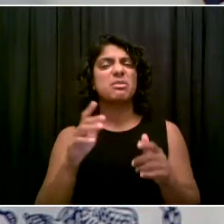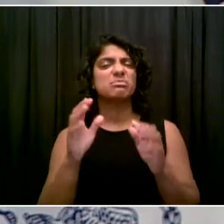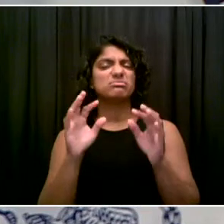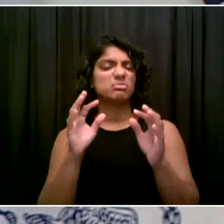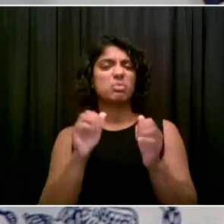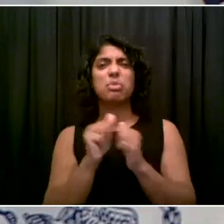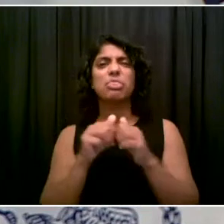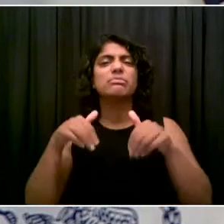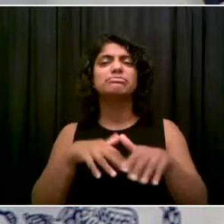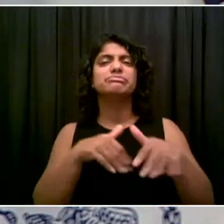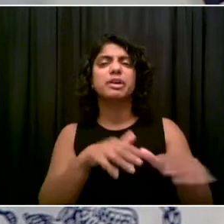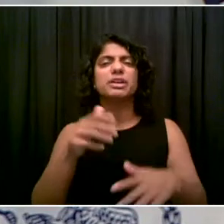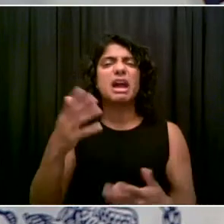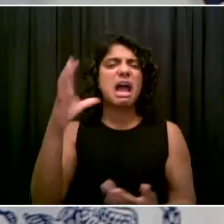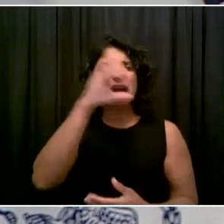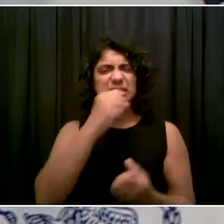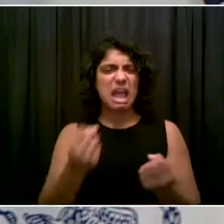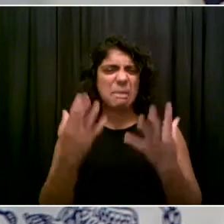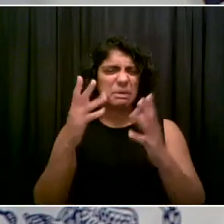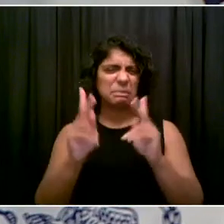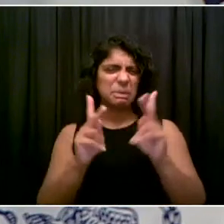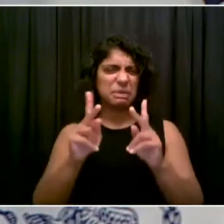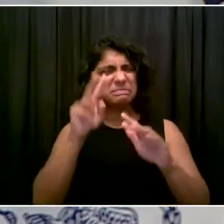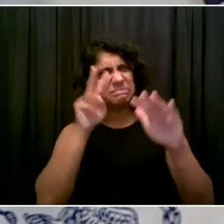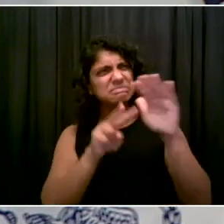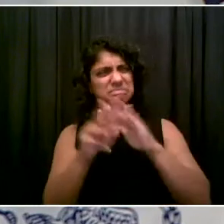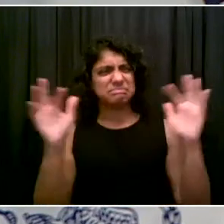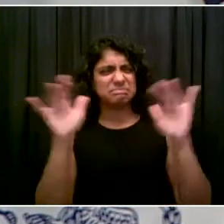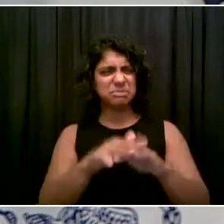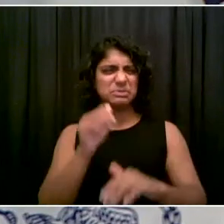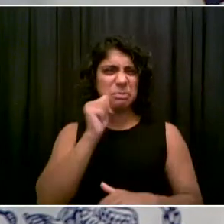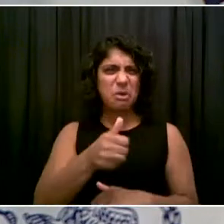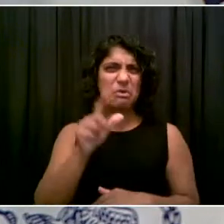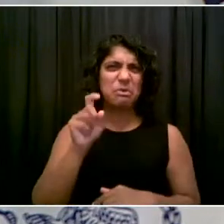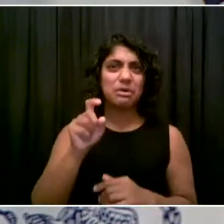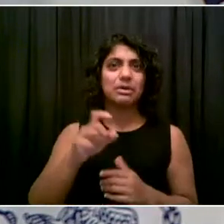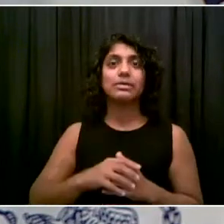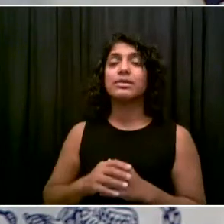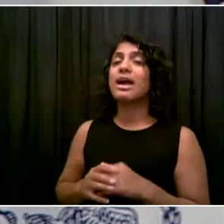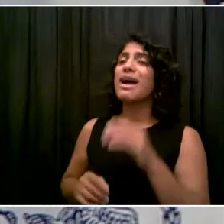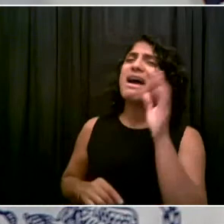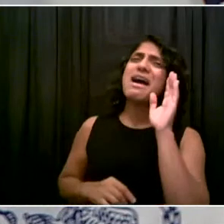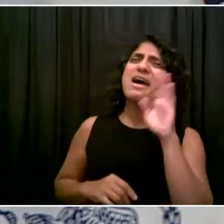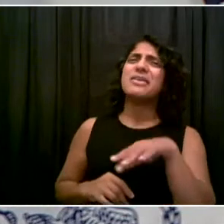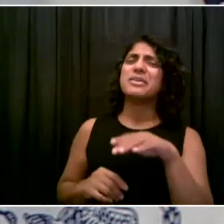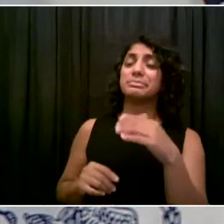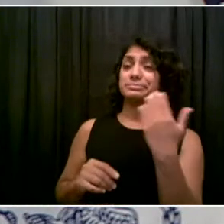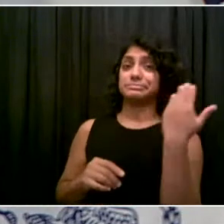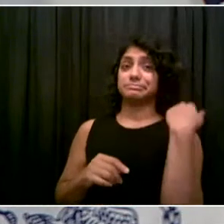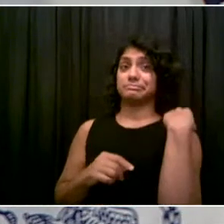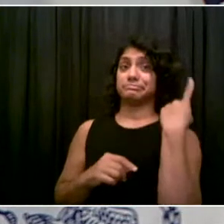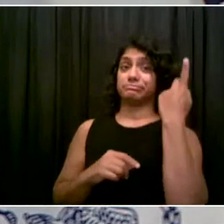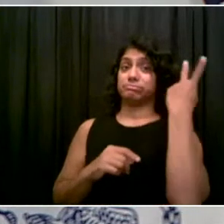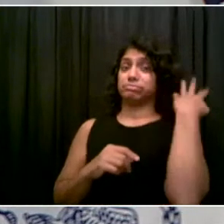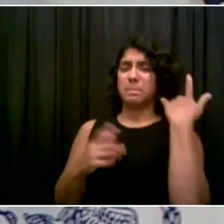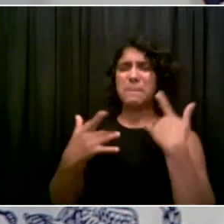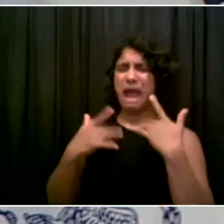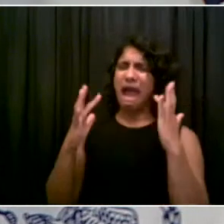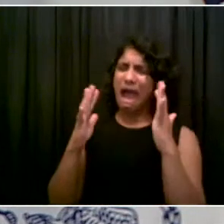FROM WNBC Reporter: DO YOU HAVE A CWROD ESTIMATE OUR EXPECTATION FOR